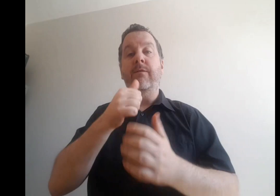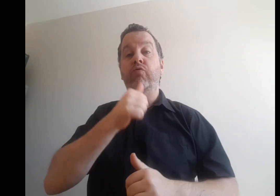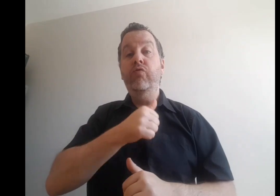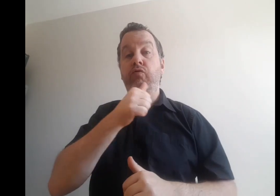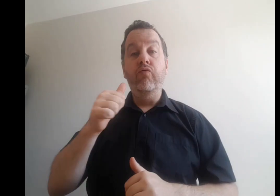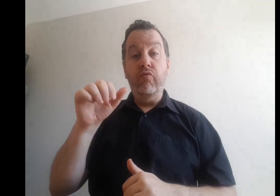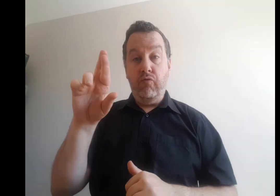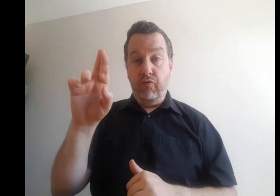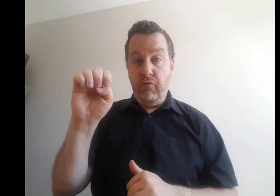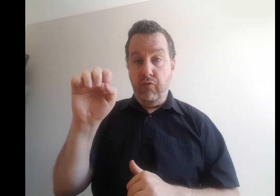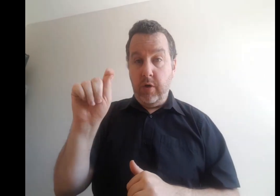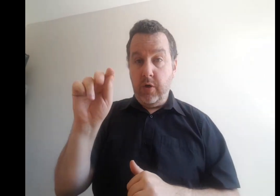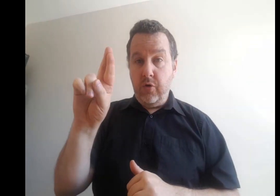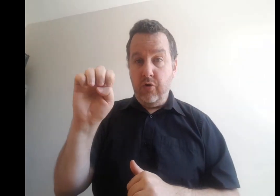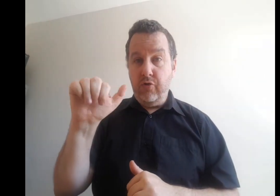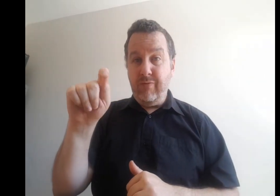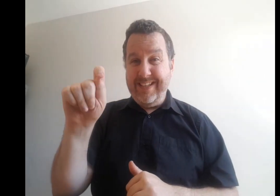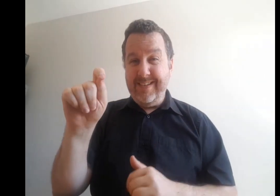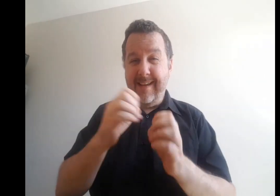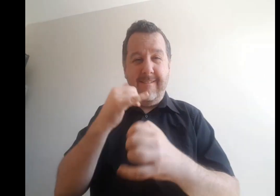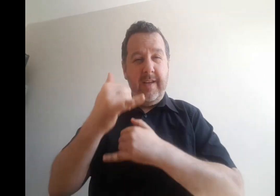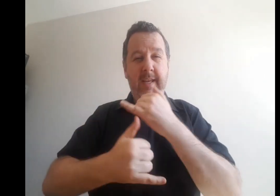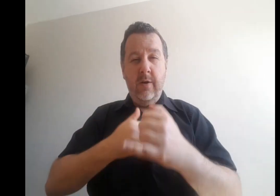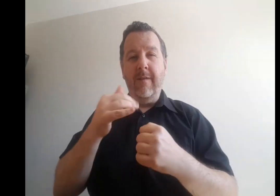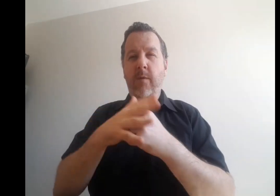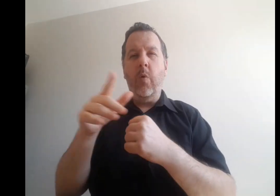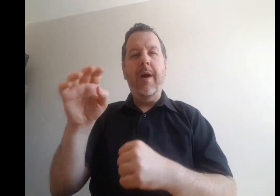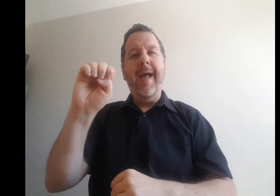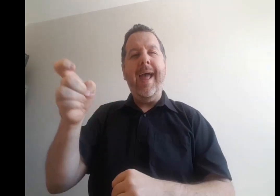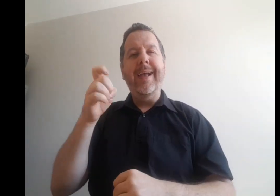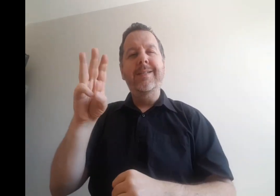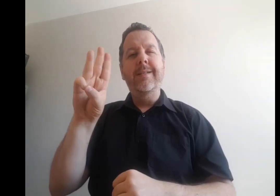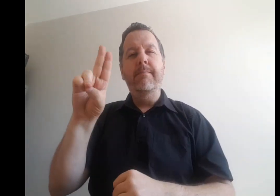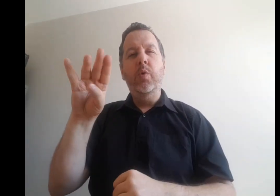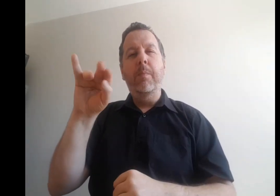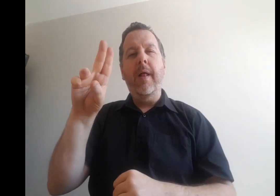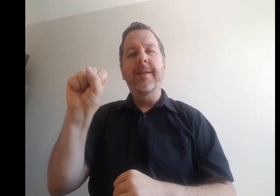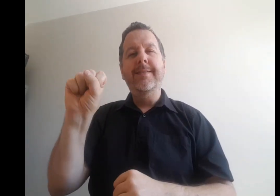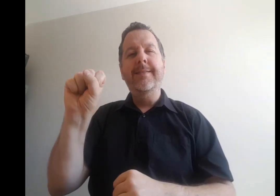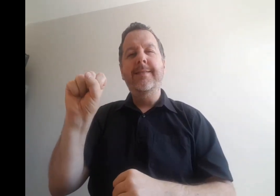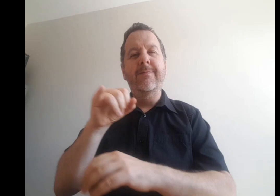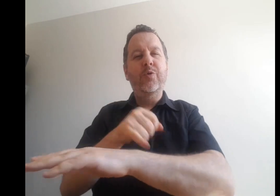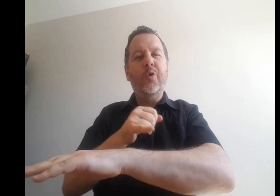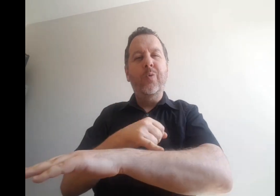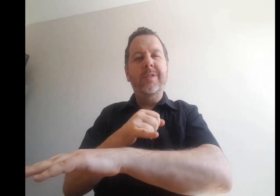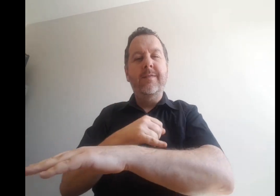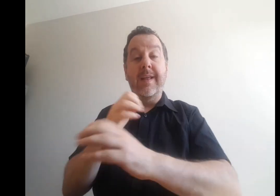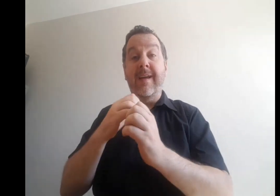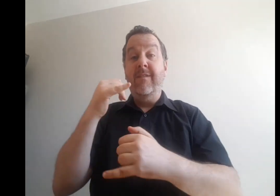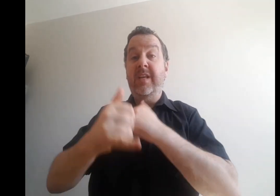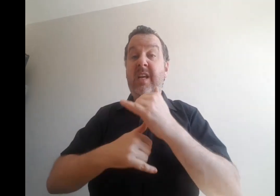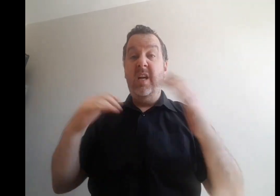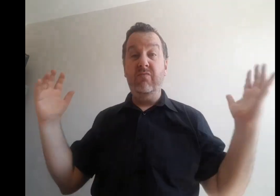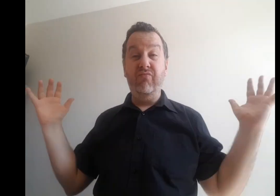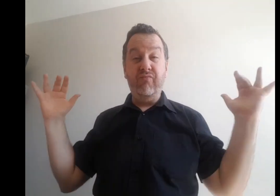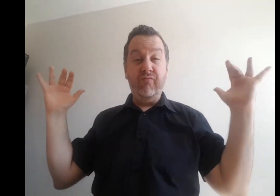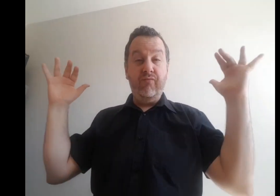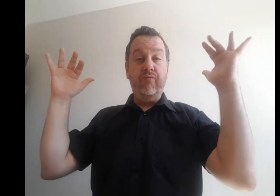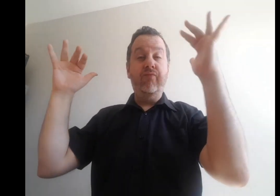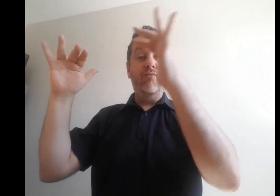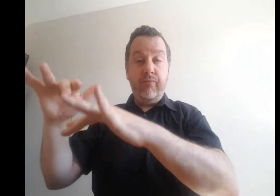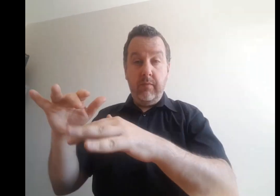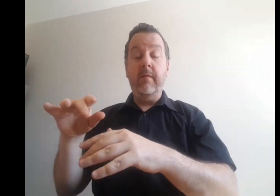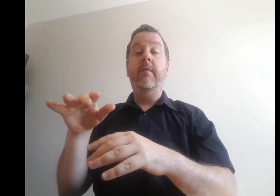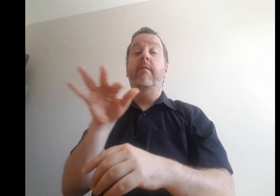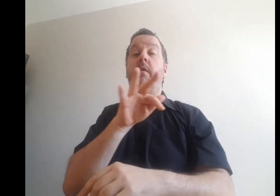for past pupils of St Joseph's School in Cabra. Every year, ex-pupils from all over Ireland and Britain,